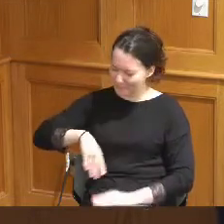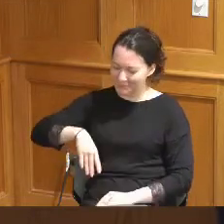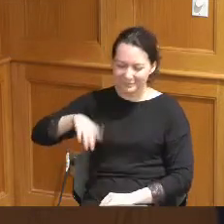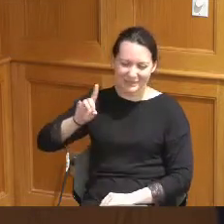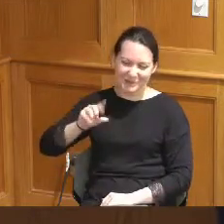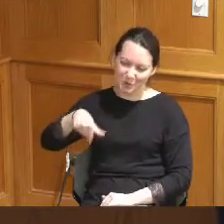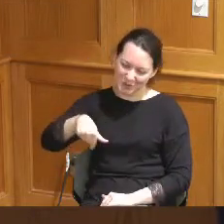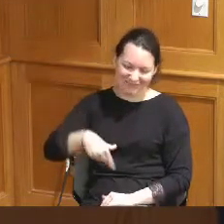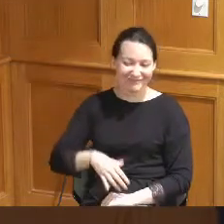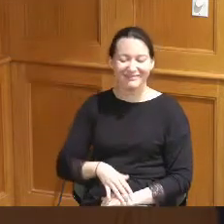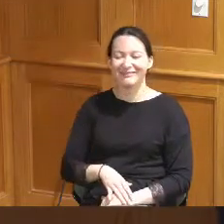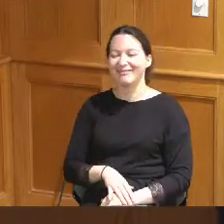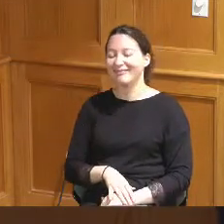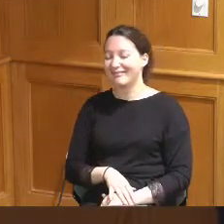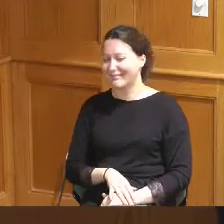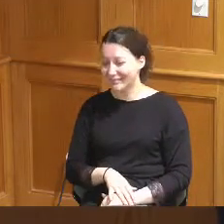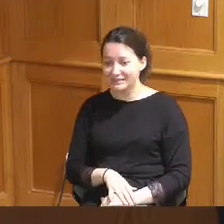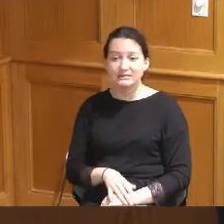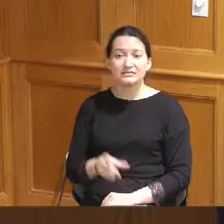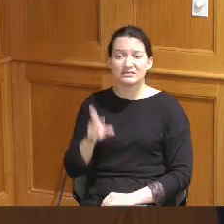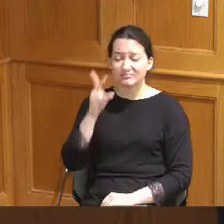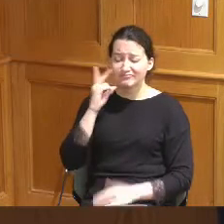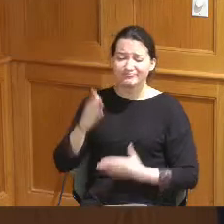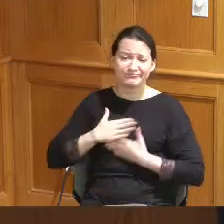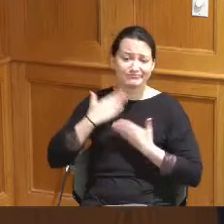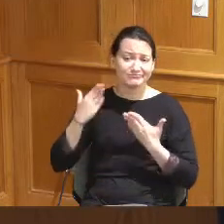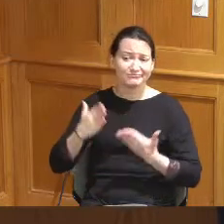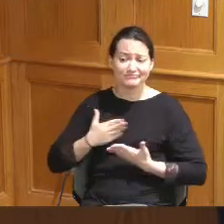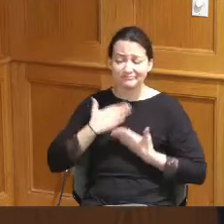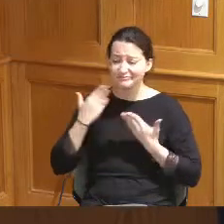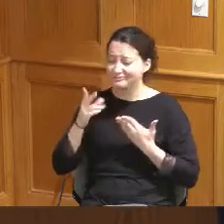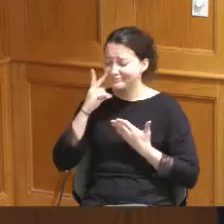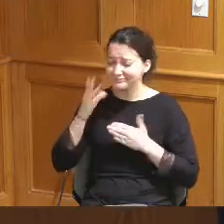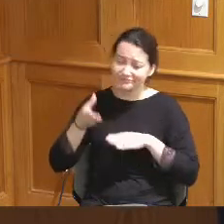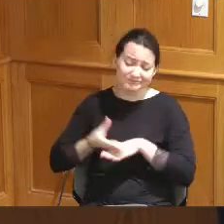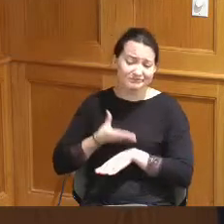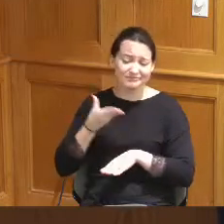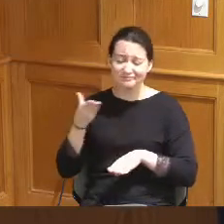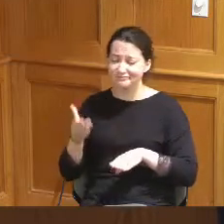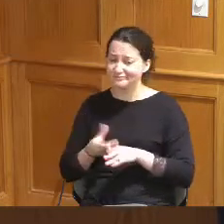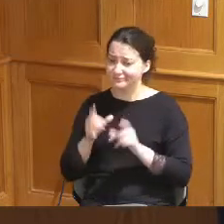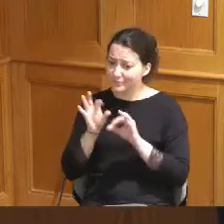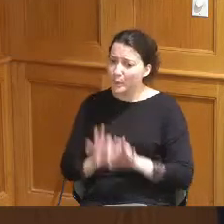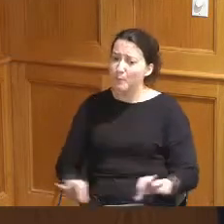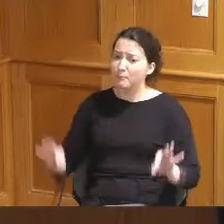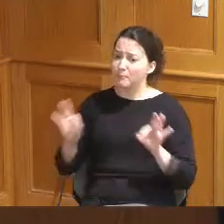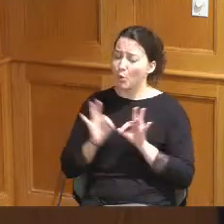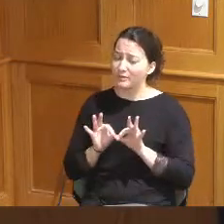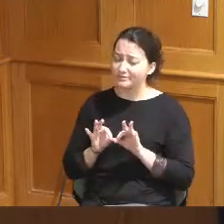just happy to see this by revitalization because it's important to keep St. Bernard strong